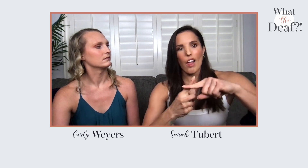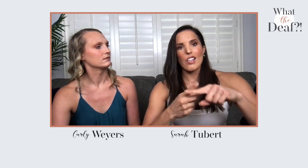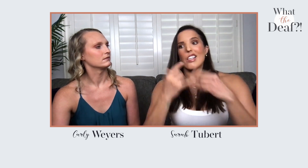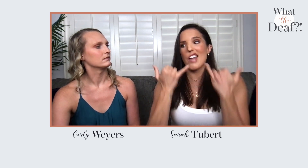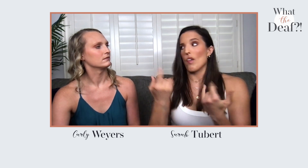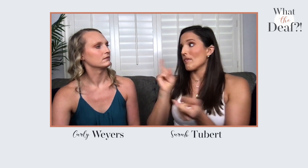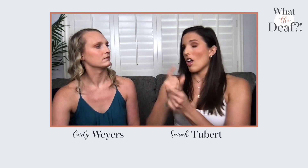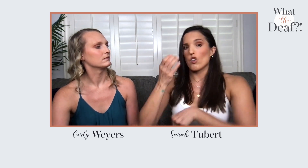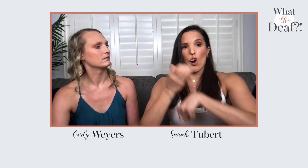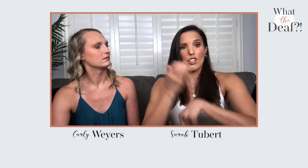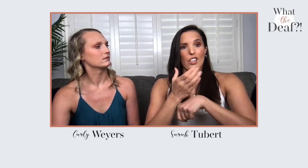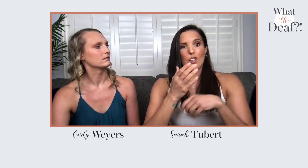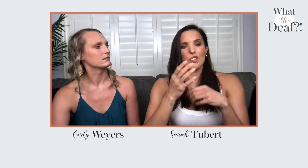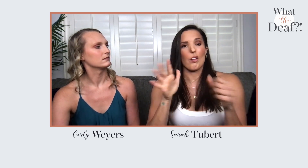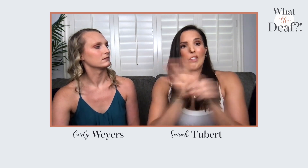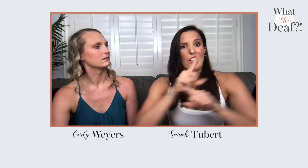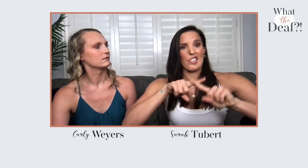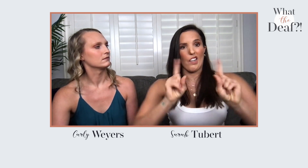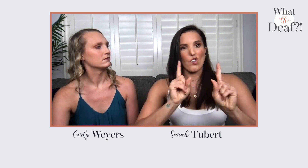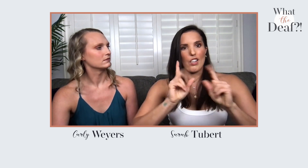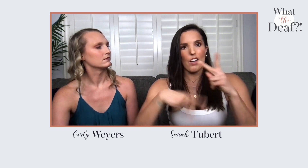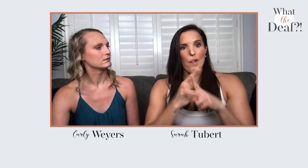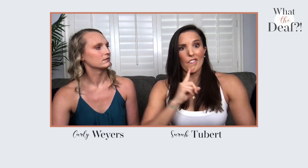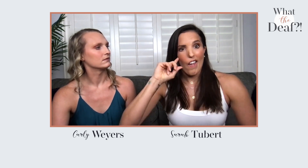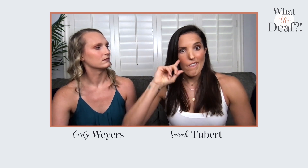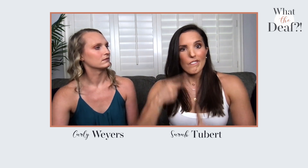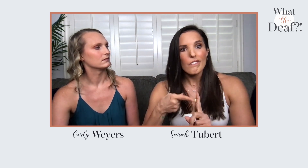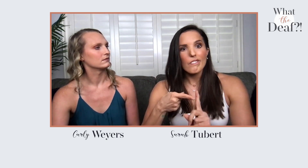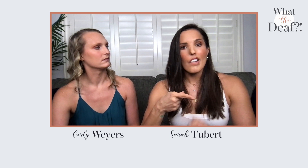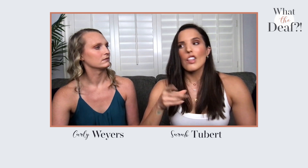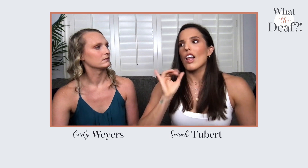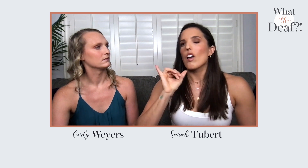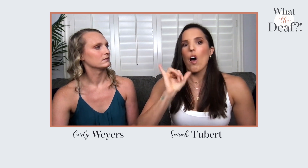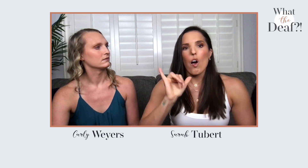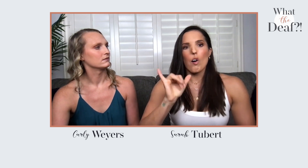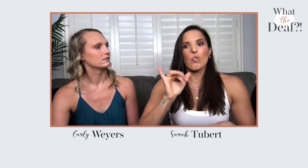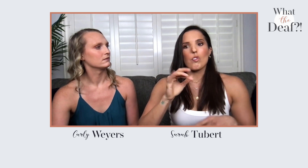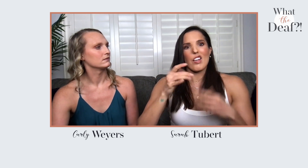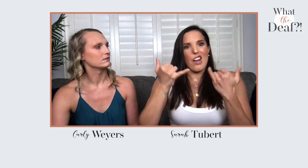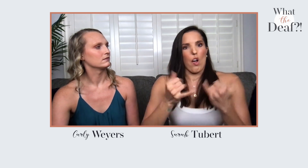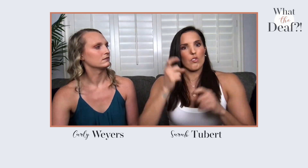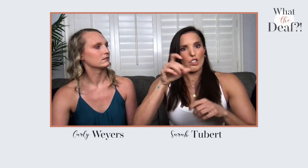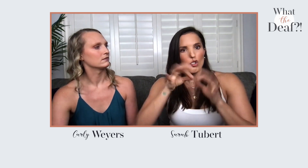and now that they've met Carly, who has a completely different deaf identity, who needs an interpreter,